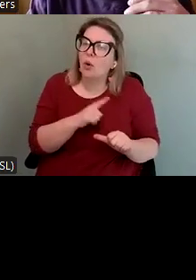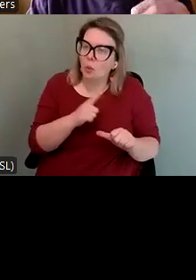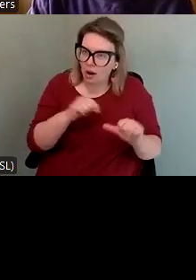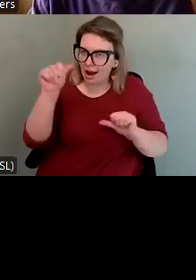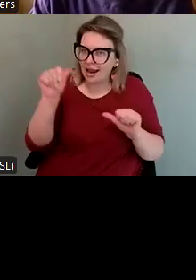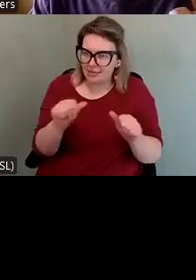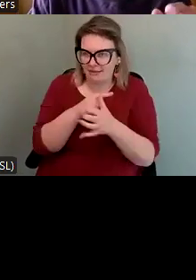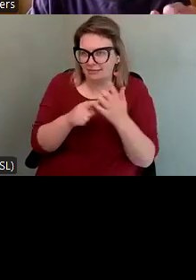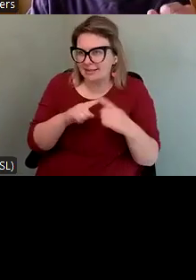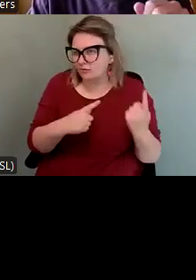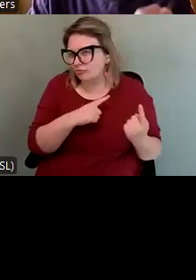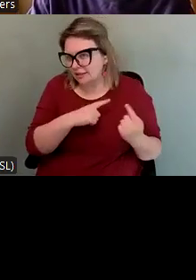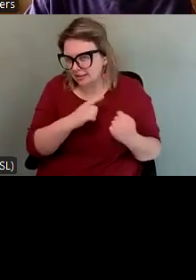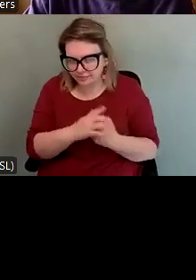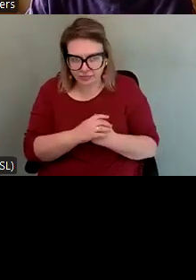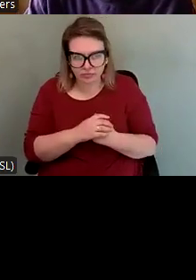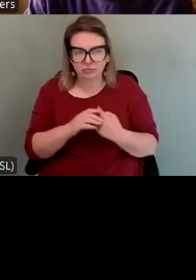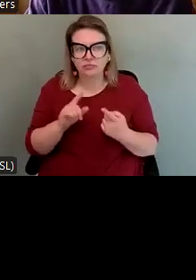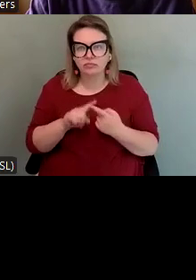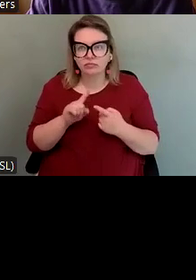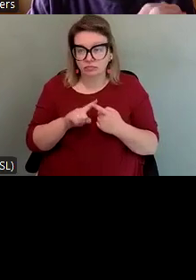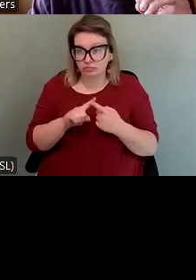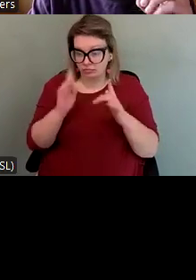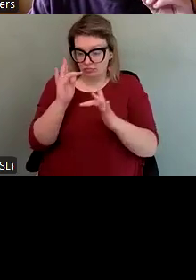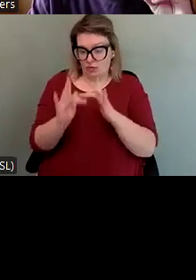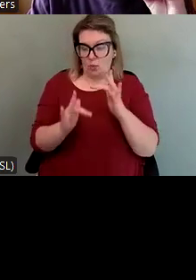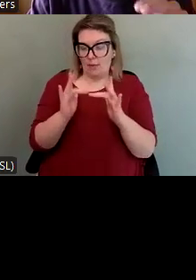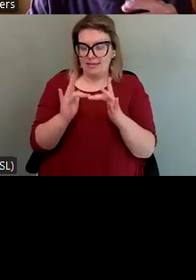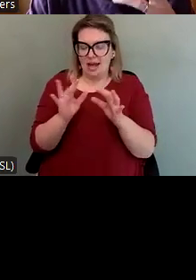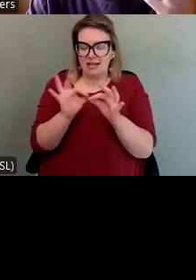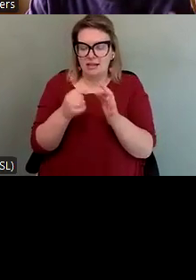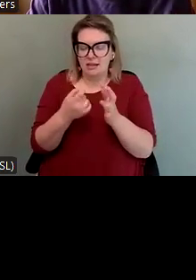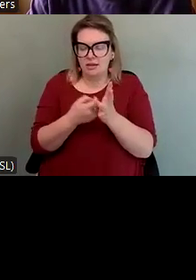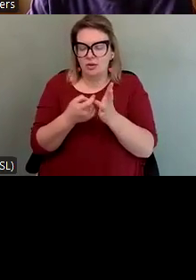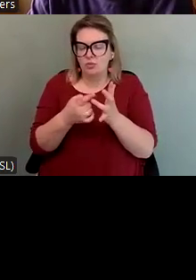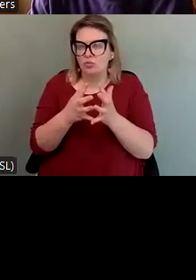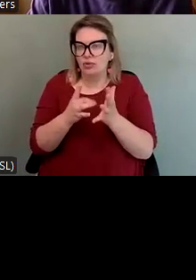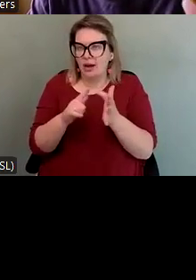Firstly, it's about browsers. The browser that you use to visit websites,